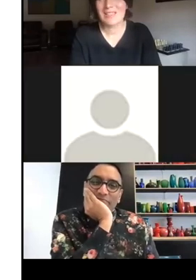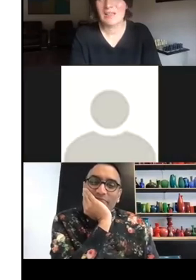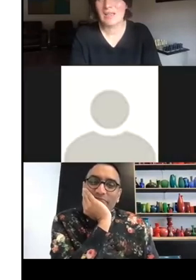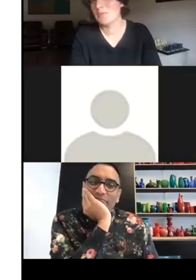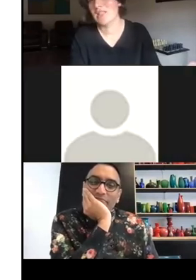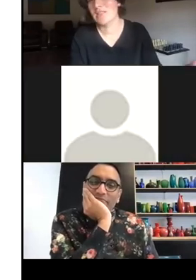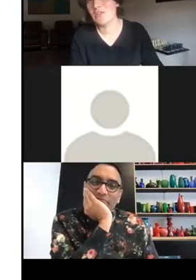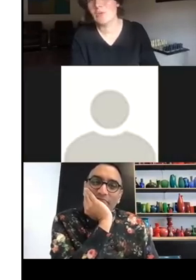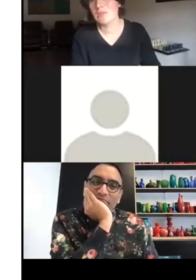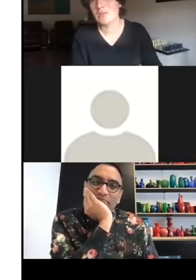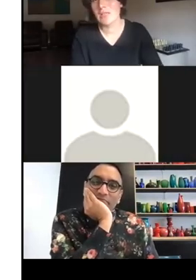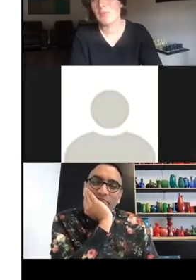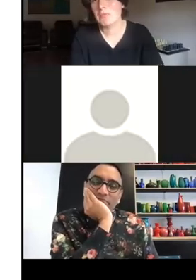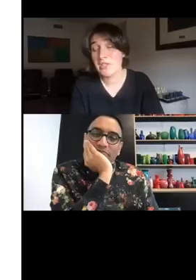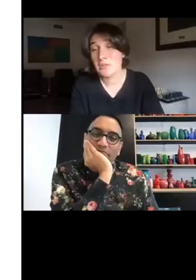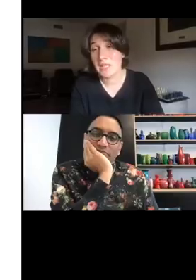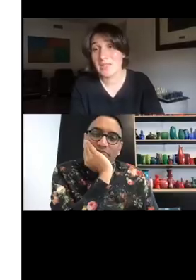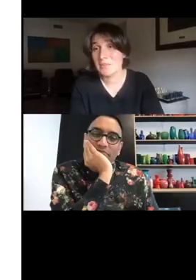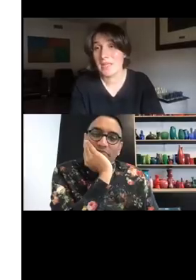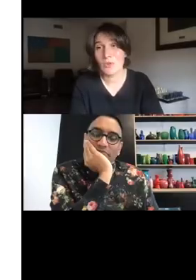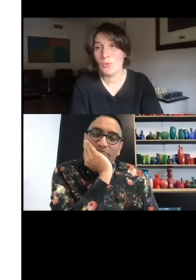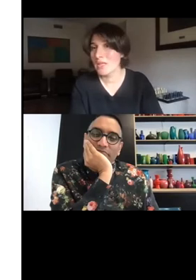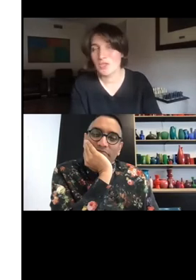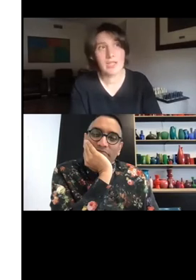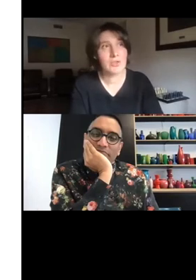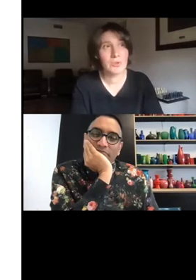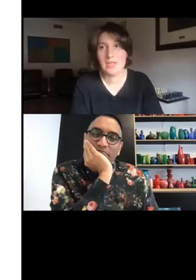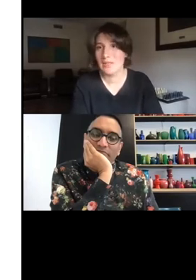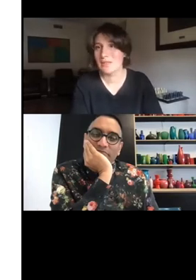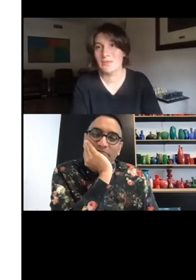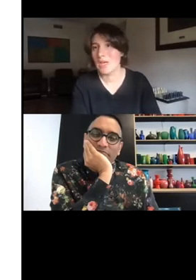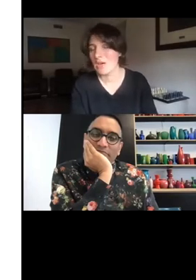has been you know i was a like a professional pianist playing all my childhood for hours and